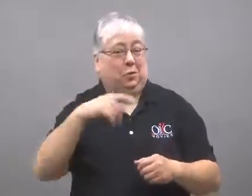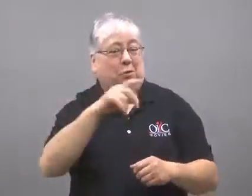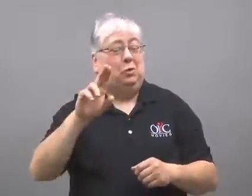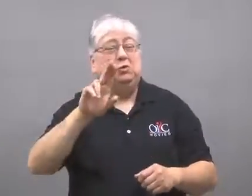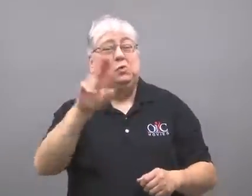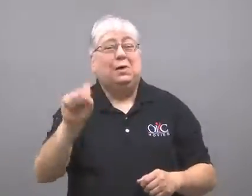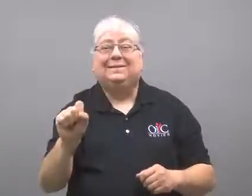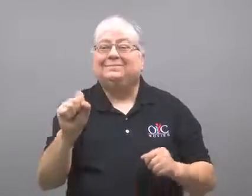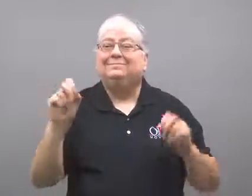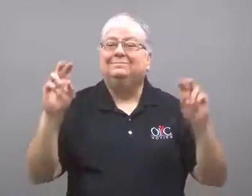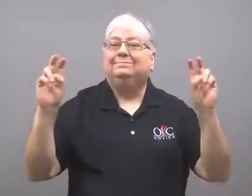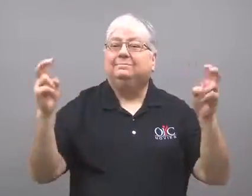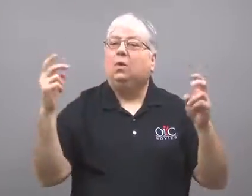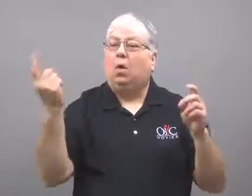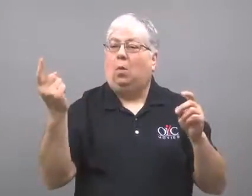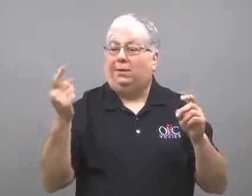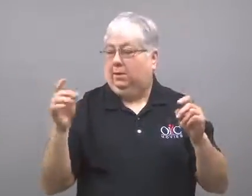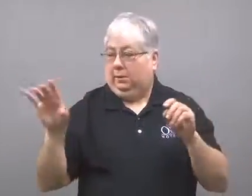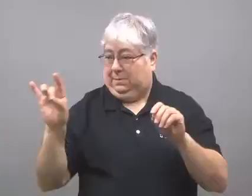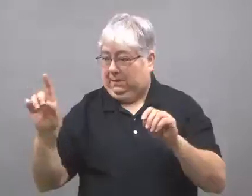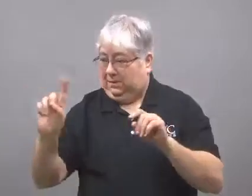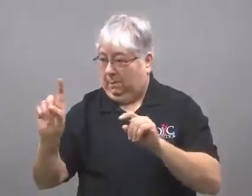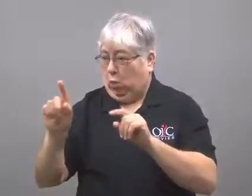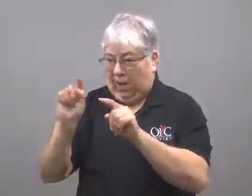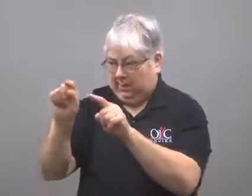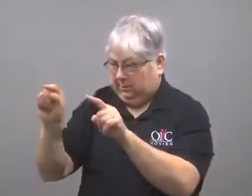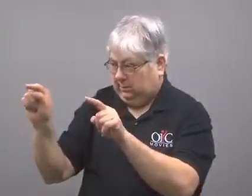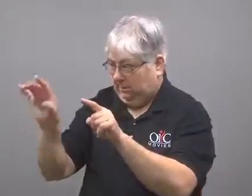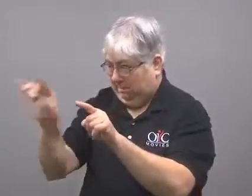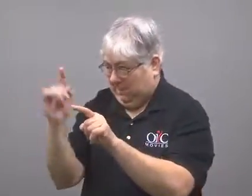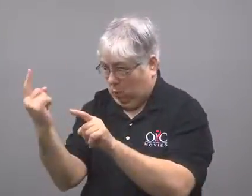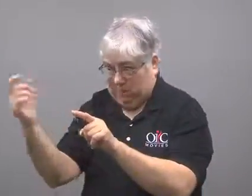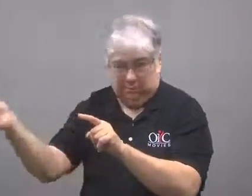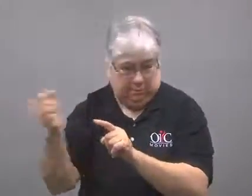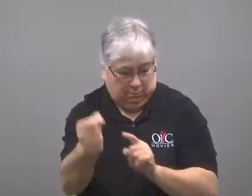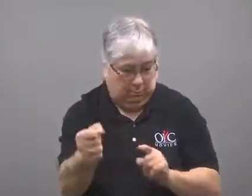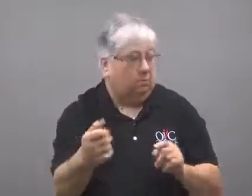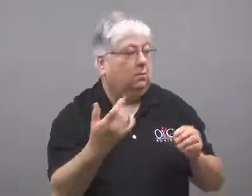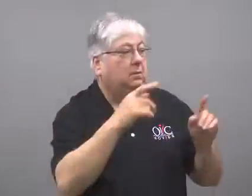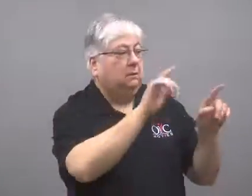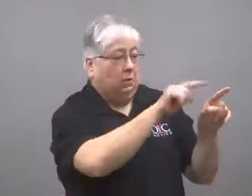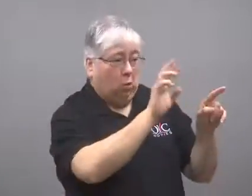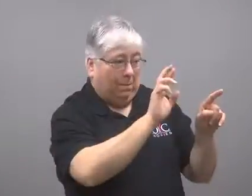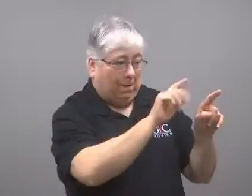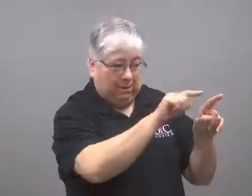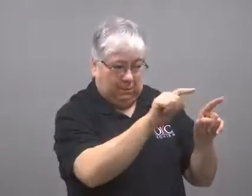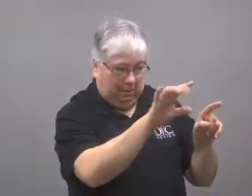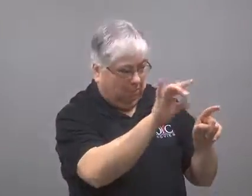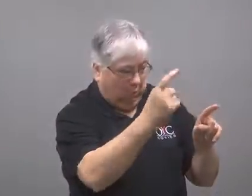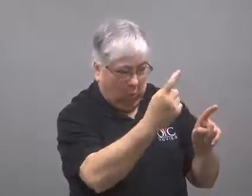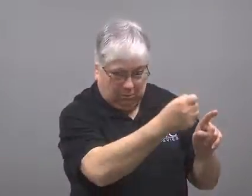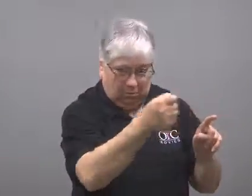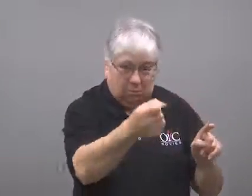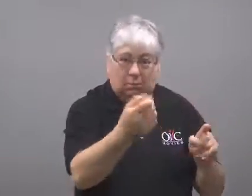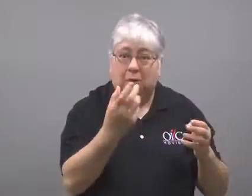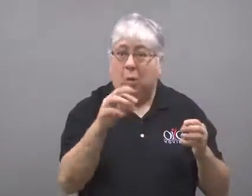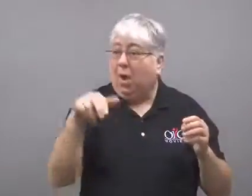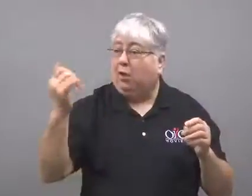In the US system, a candidate is nominated by the Democrats and one by the Republicans.